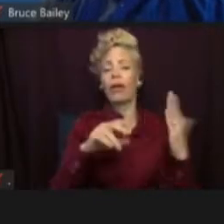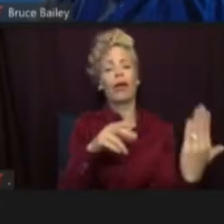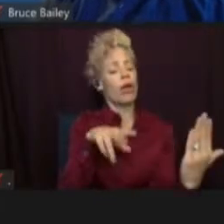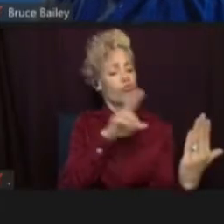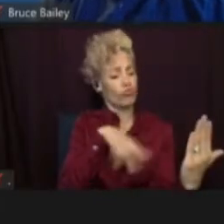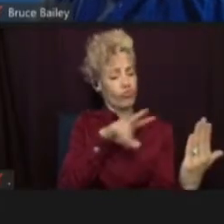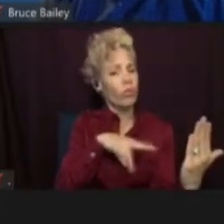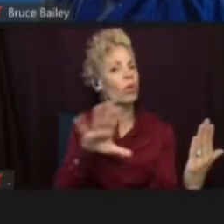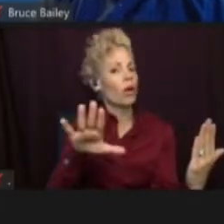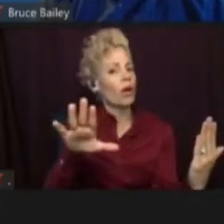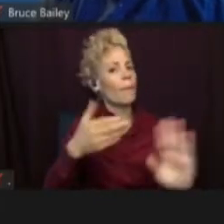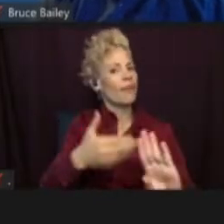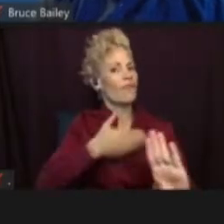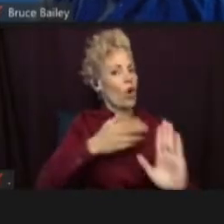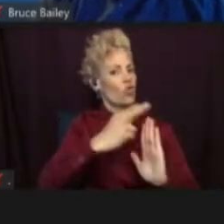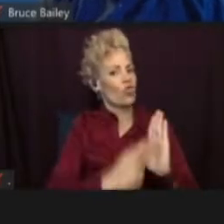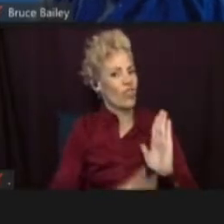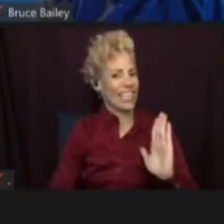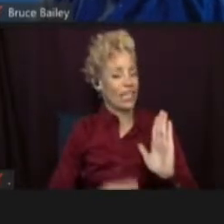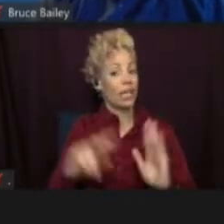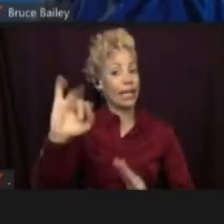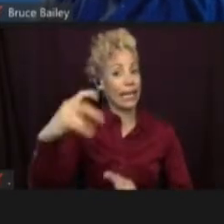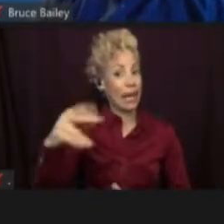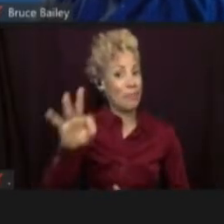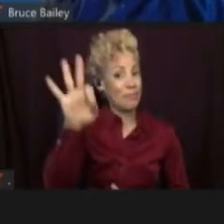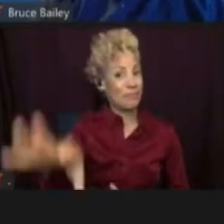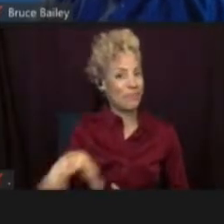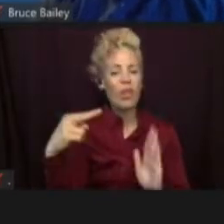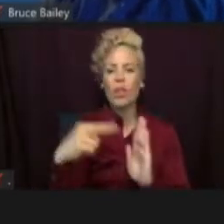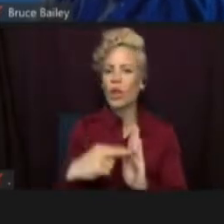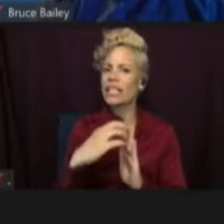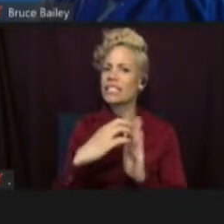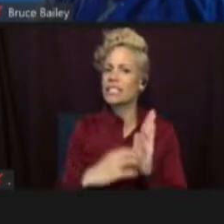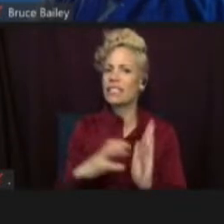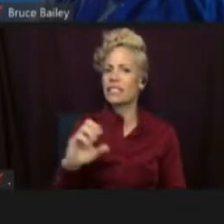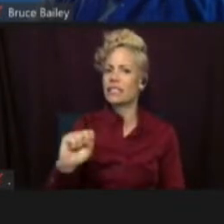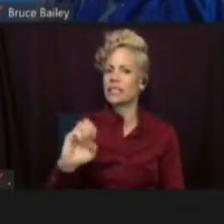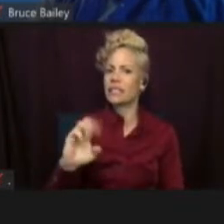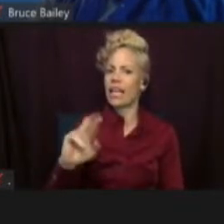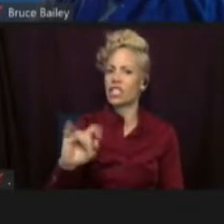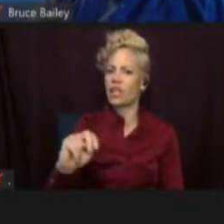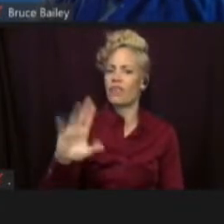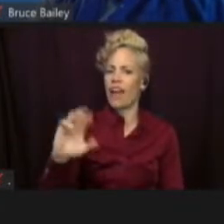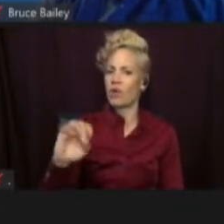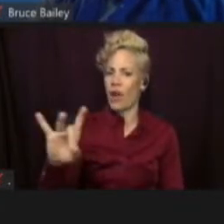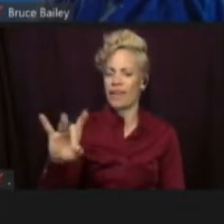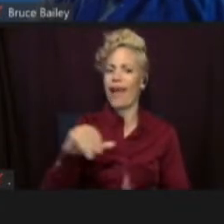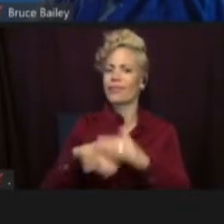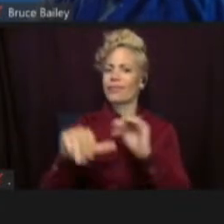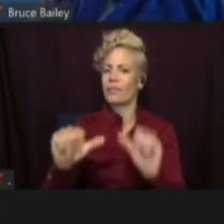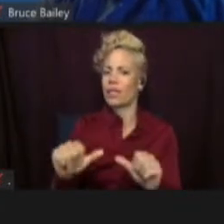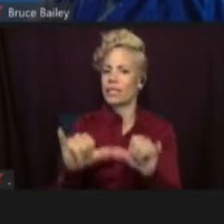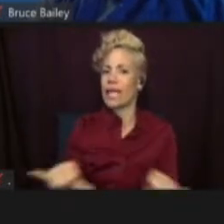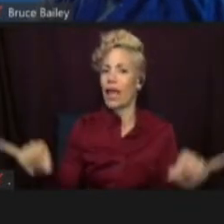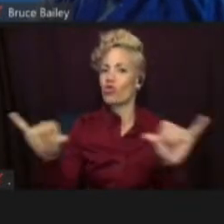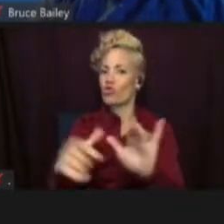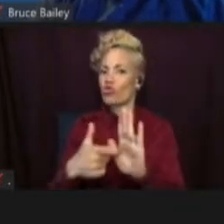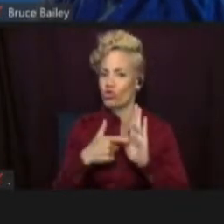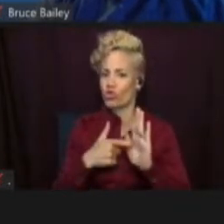is to take a look of the Section 508, accessibility standards. Specifically, you should look at the scoping provisions in chapter two.